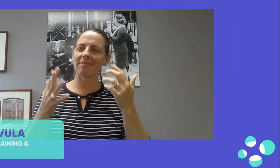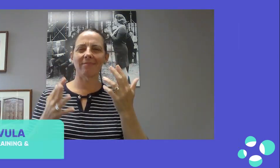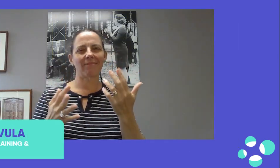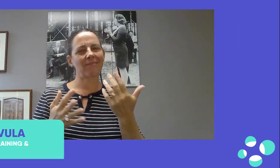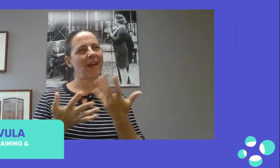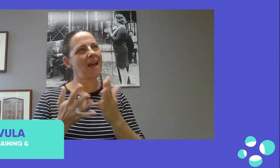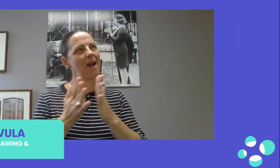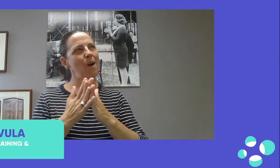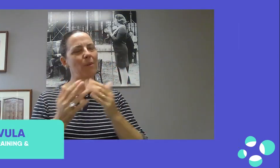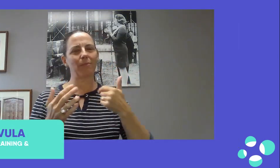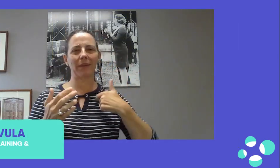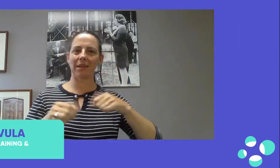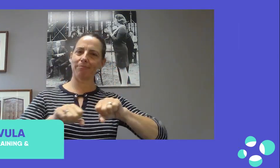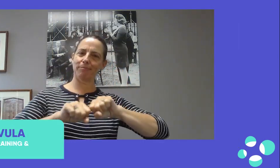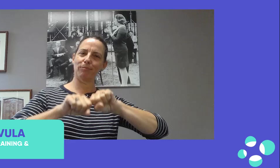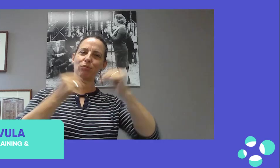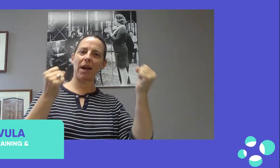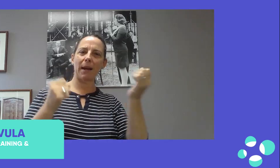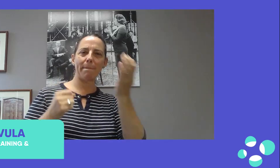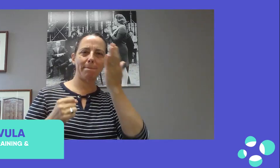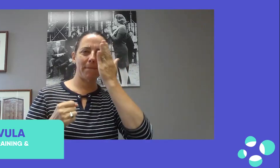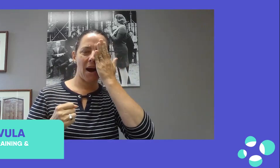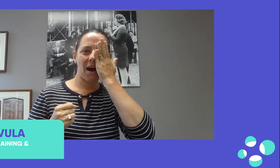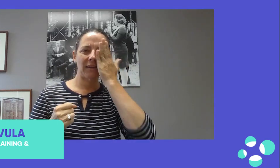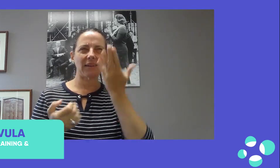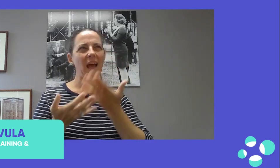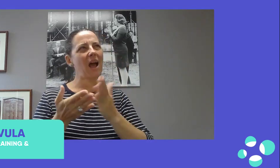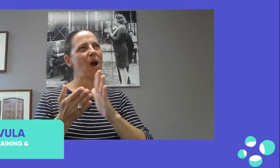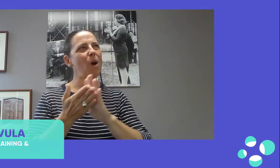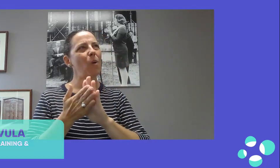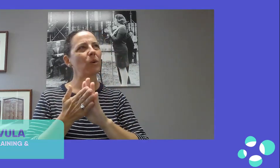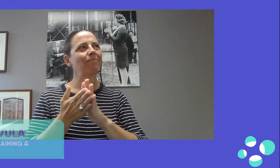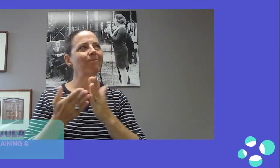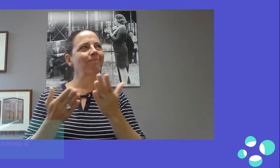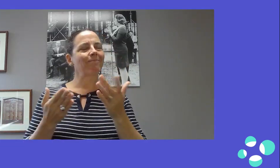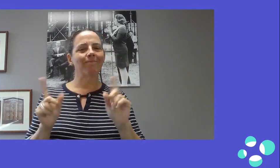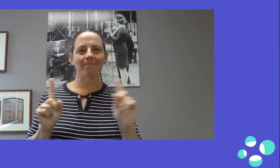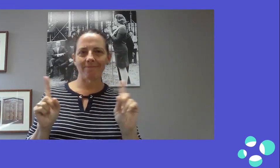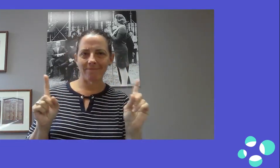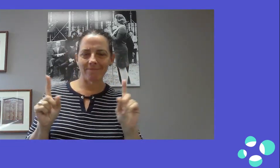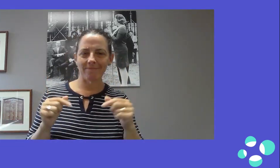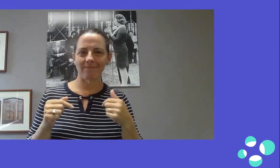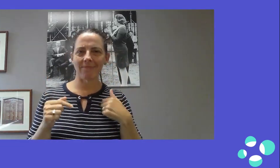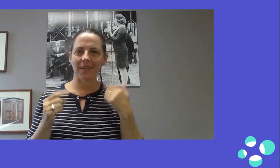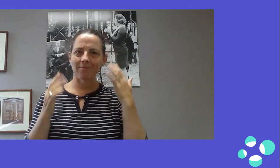I've been thinking on how do we break biases? What can we do?